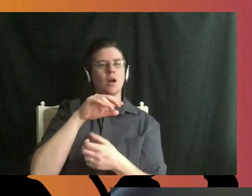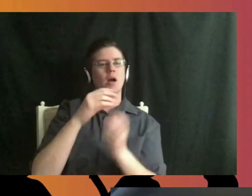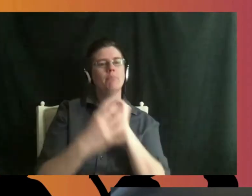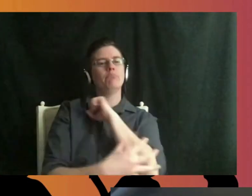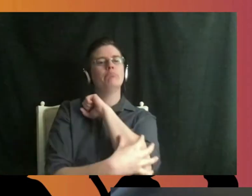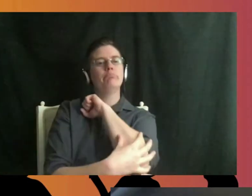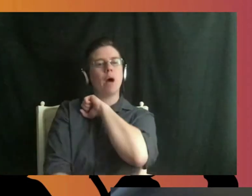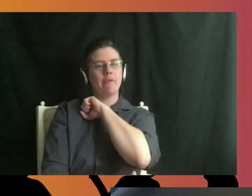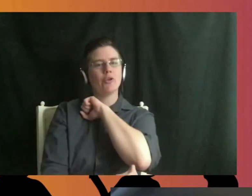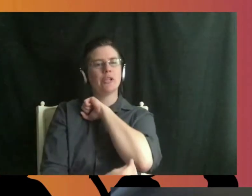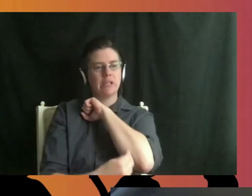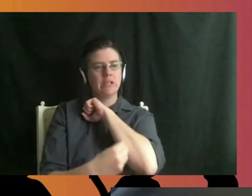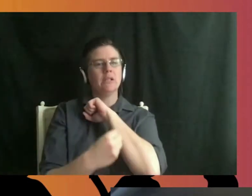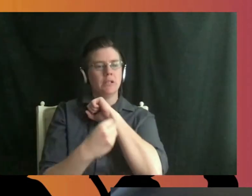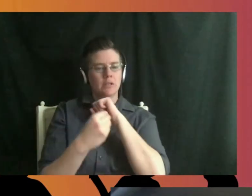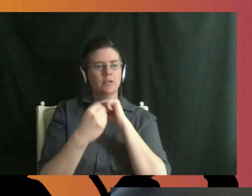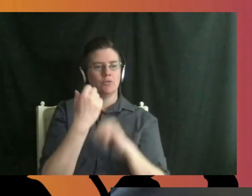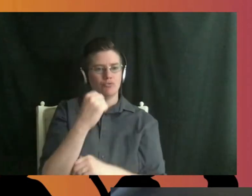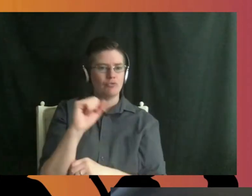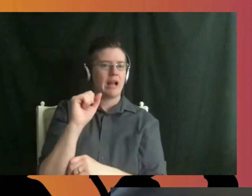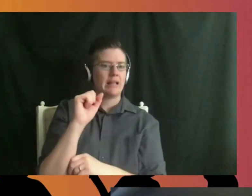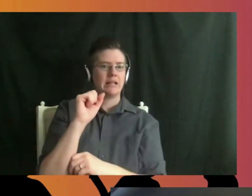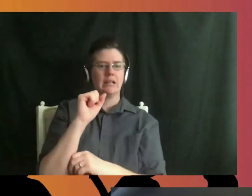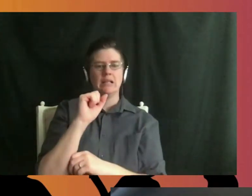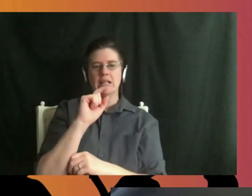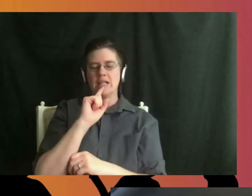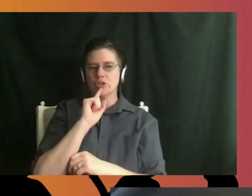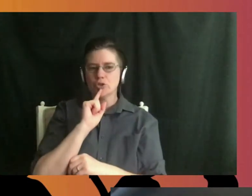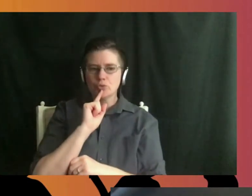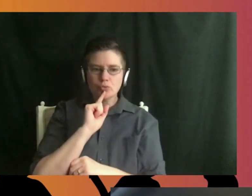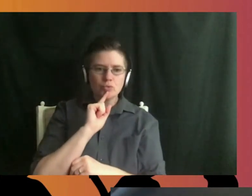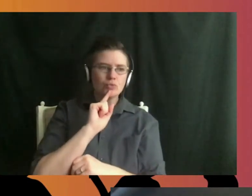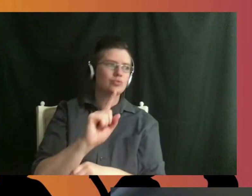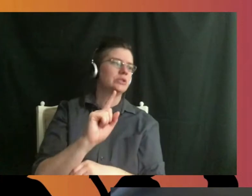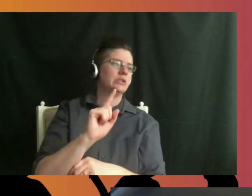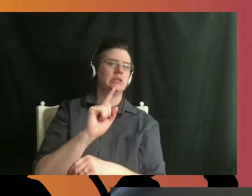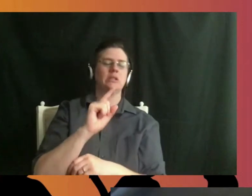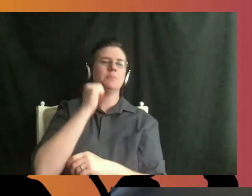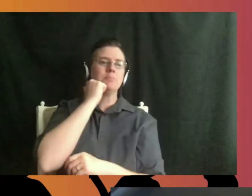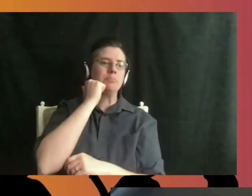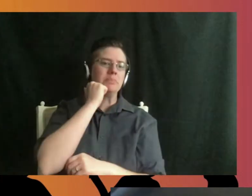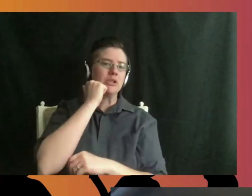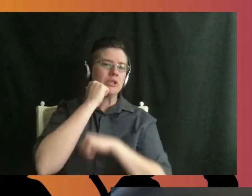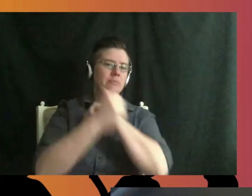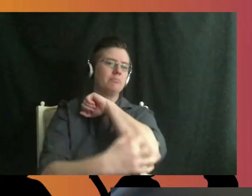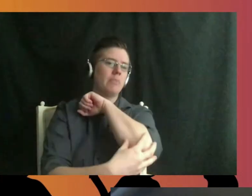just destigmatizing uh periods in our schools for students at ministry and ensuring that we are